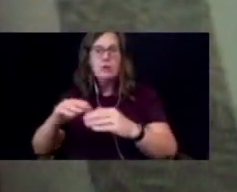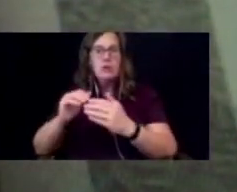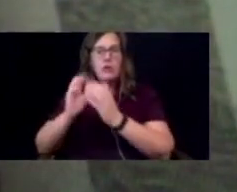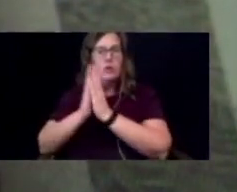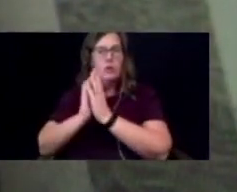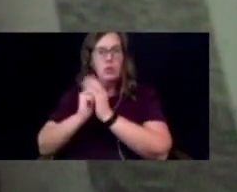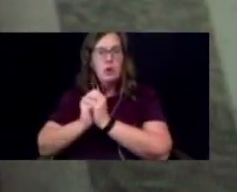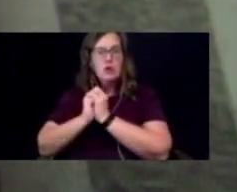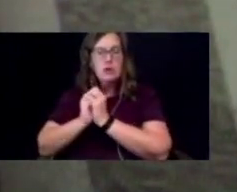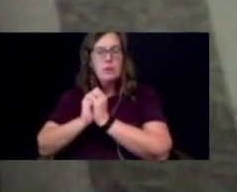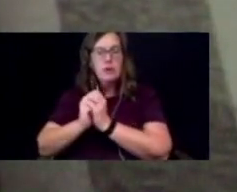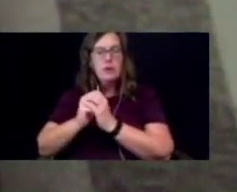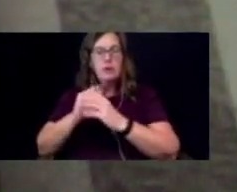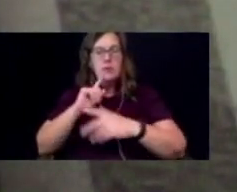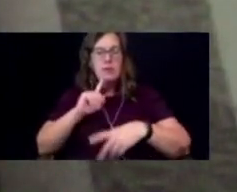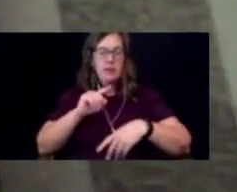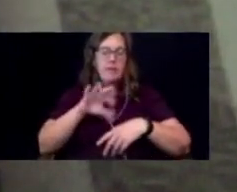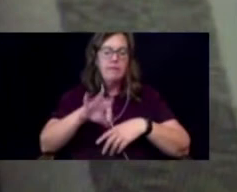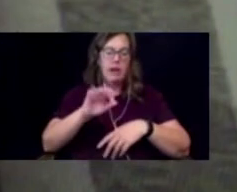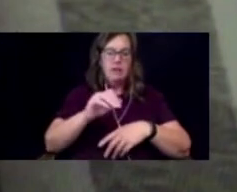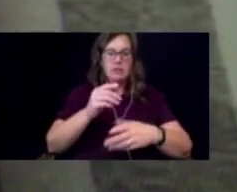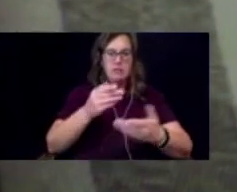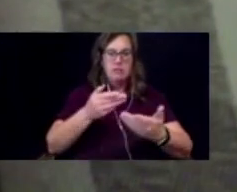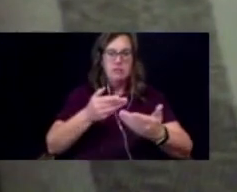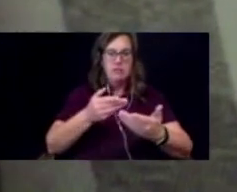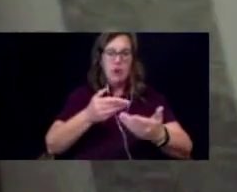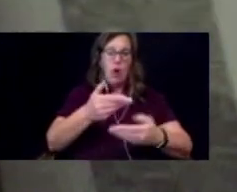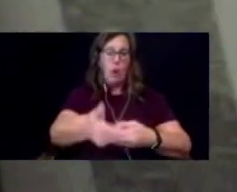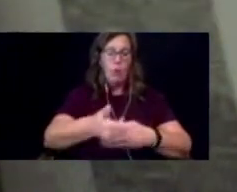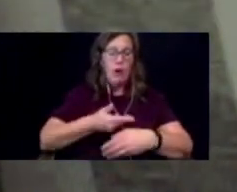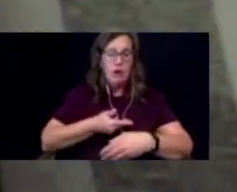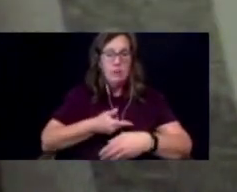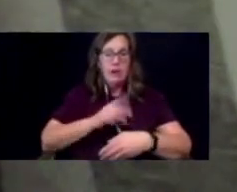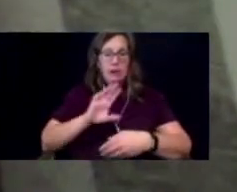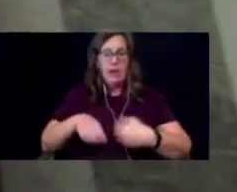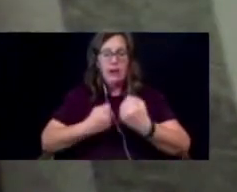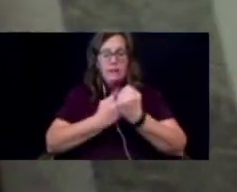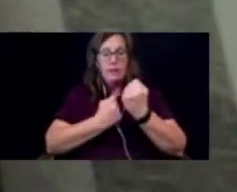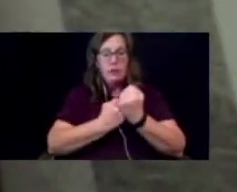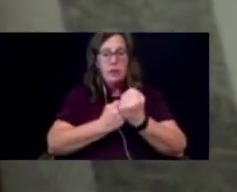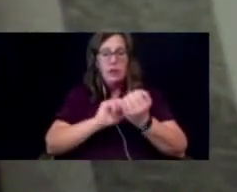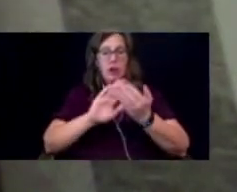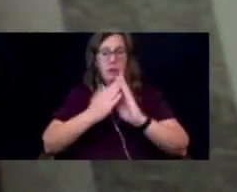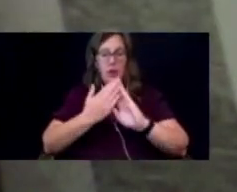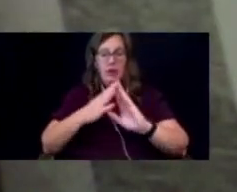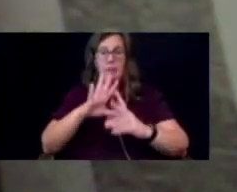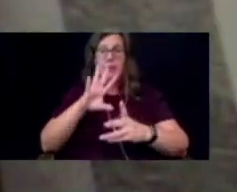and you can go and find a welcoming and affirming community that the people in it don't think that